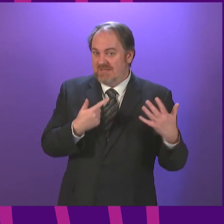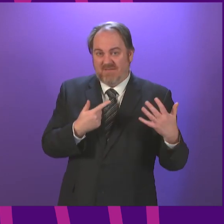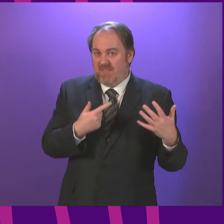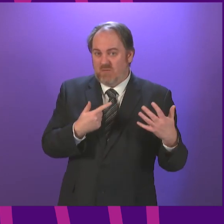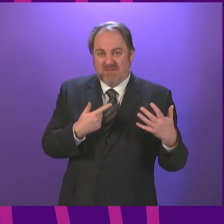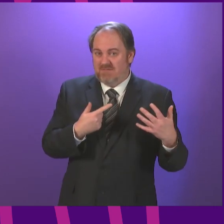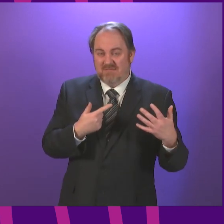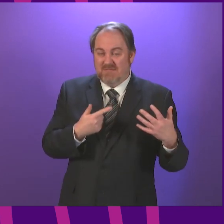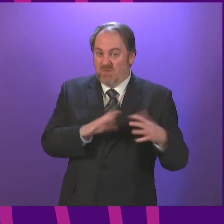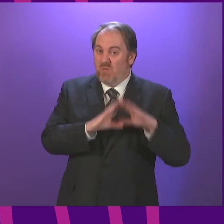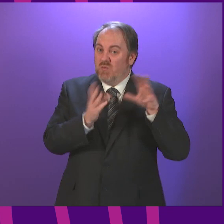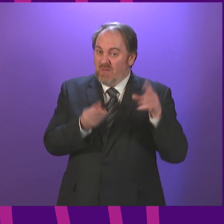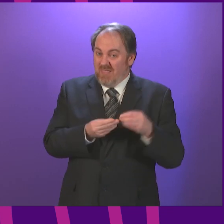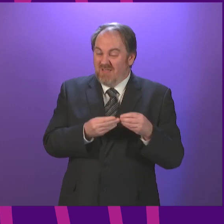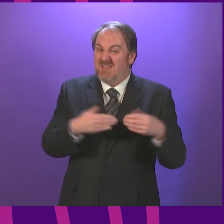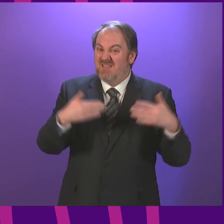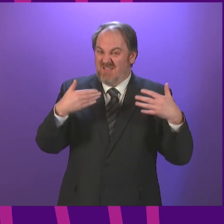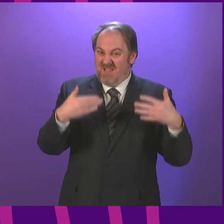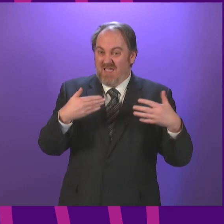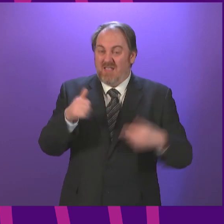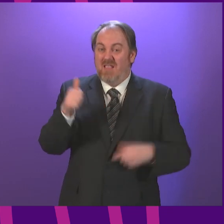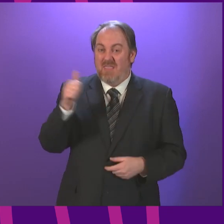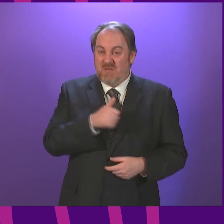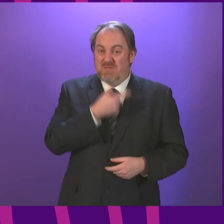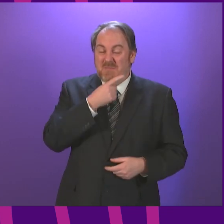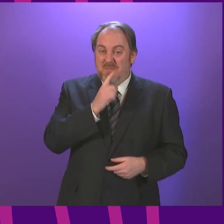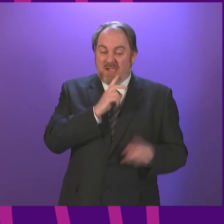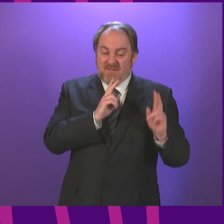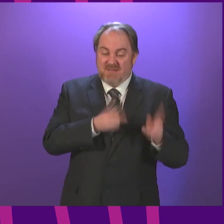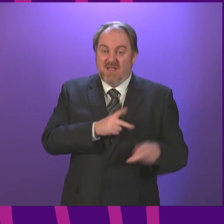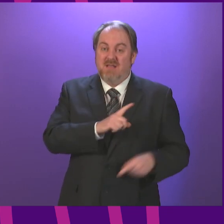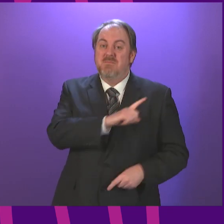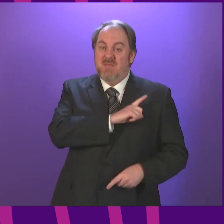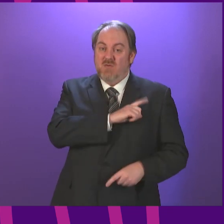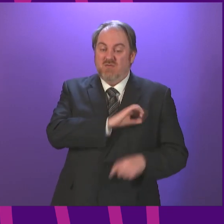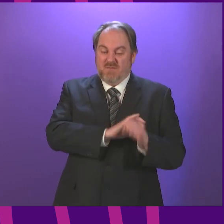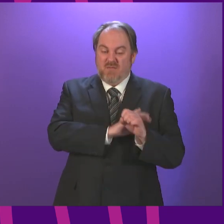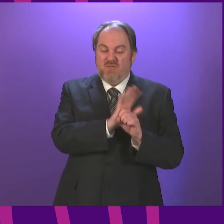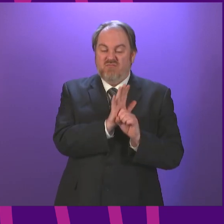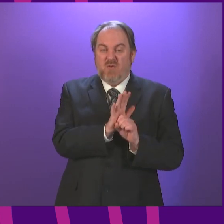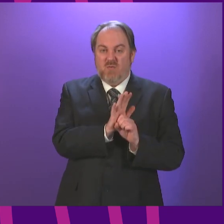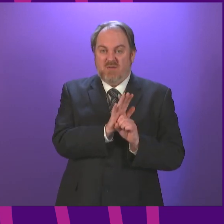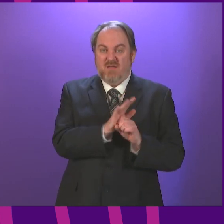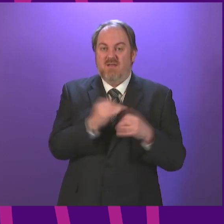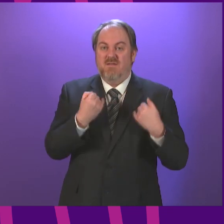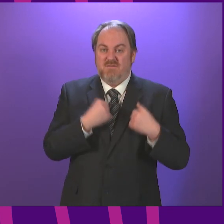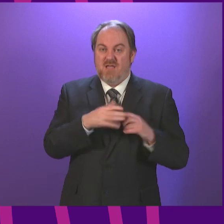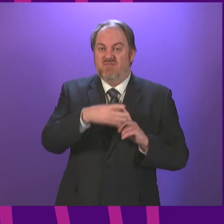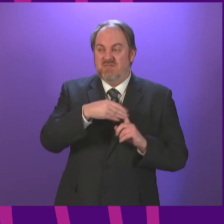under the daily measurement, but the National Records of Scotland figures show that the toll is even higher.